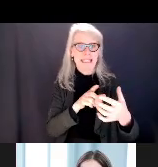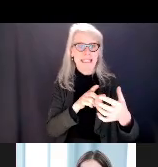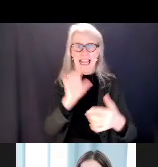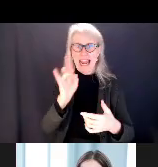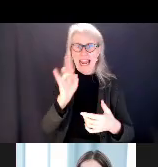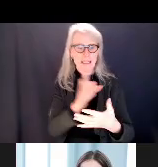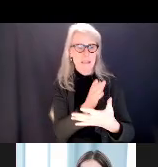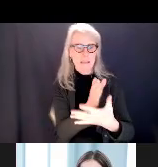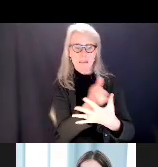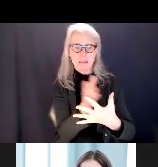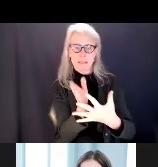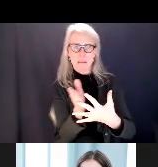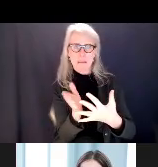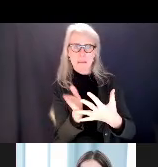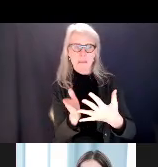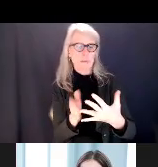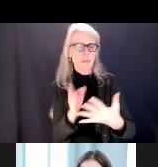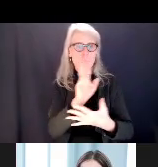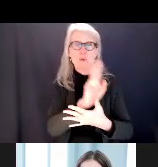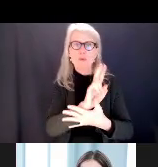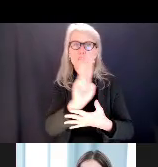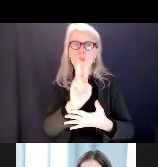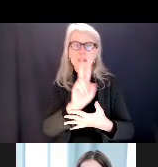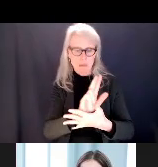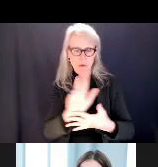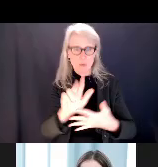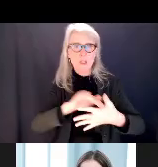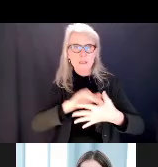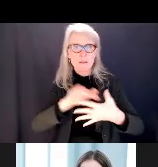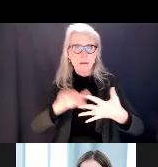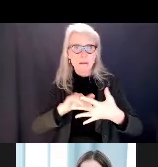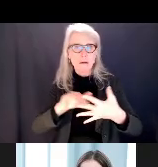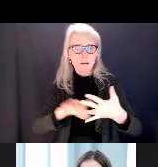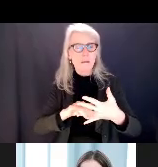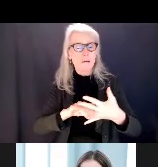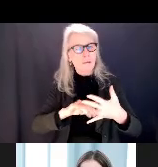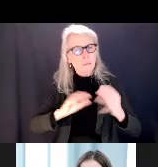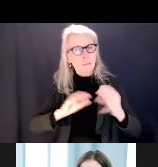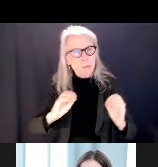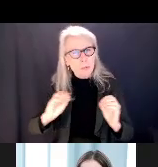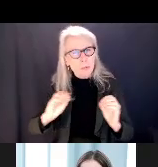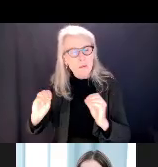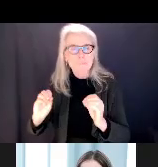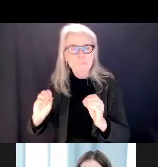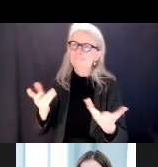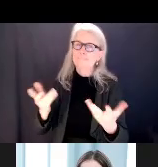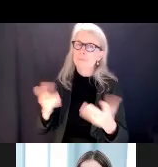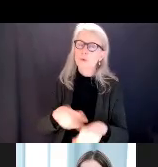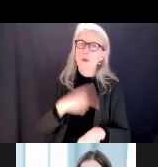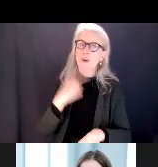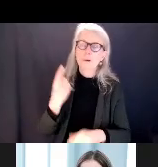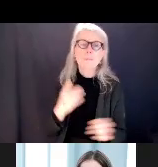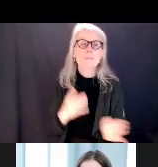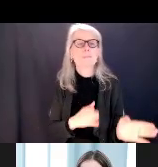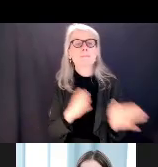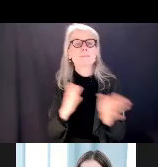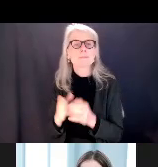sometimes three weeks. The second question we asked was, have the wait times impacted the